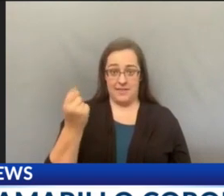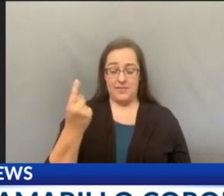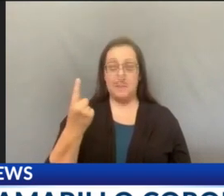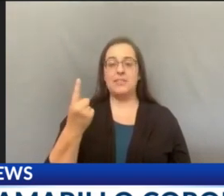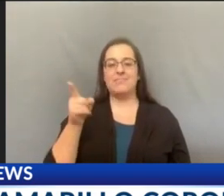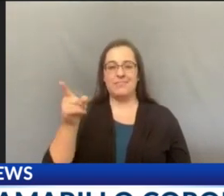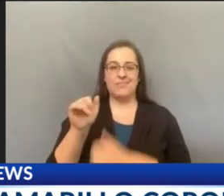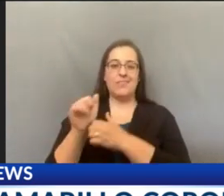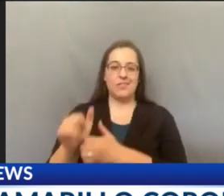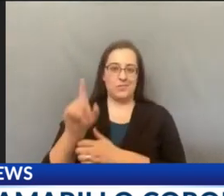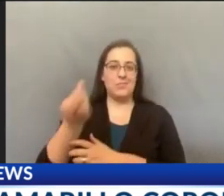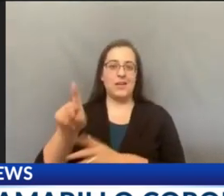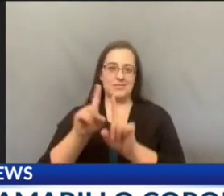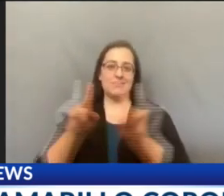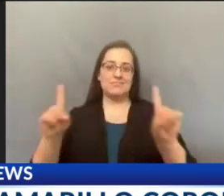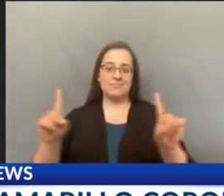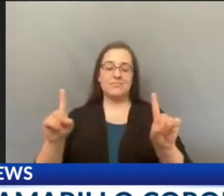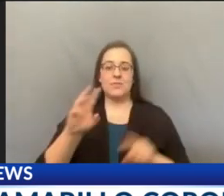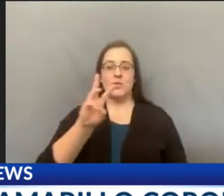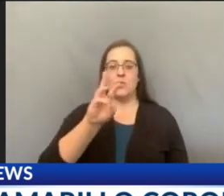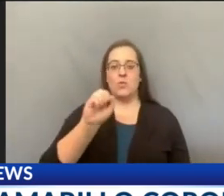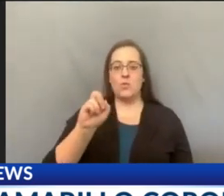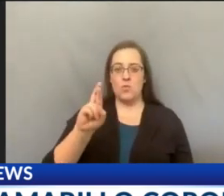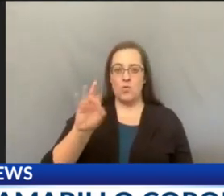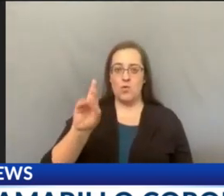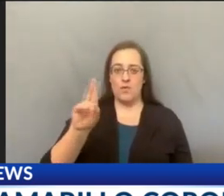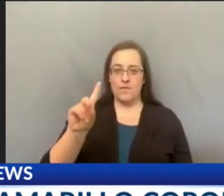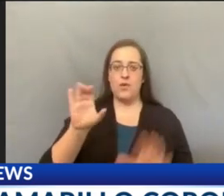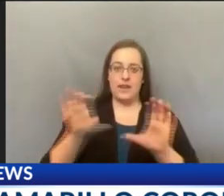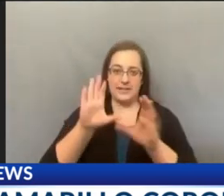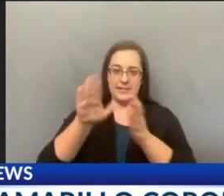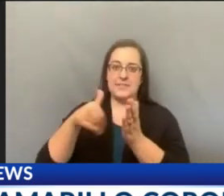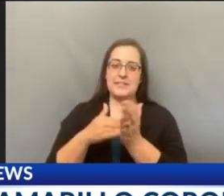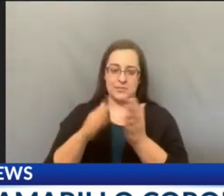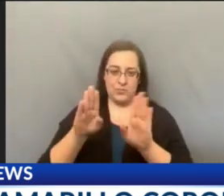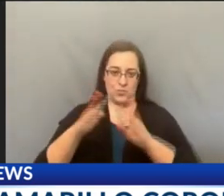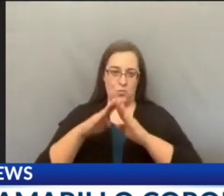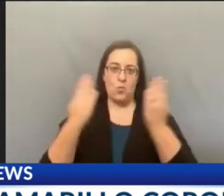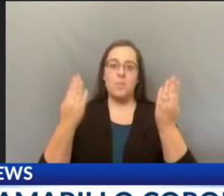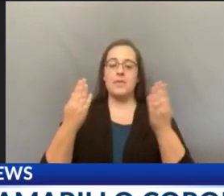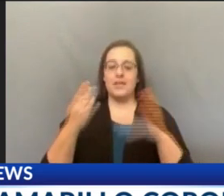POLICIES AT THE MINAS WILL BUILDING. THE PUBLIC LIBRARY HAS BEEN OPEN SINCE MAY 11.